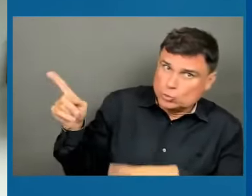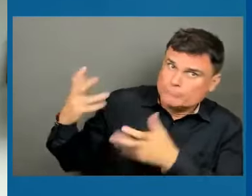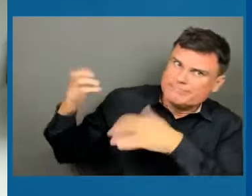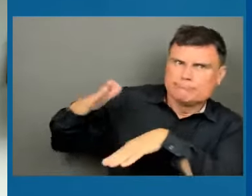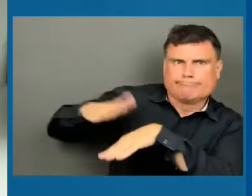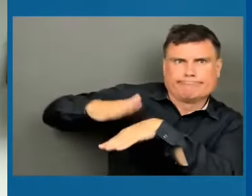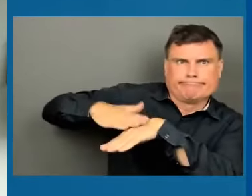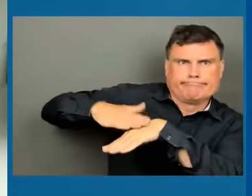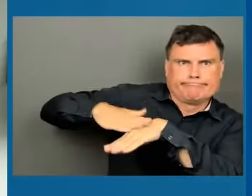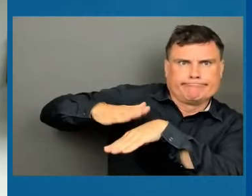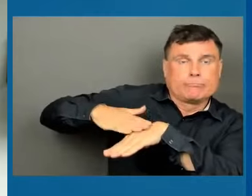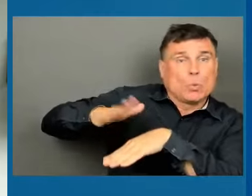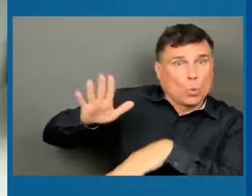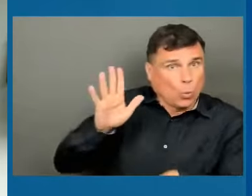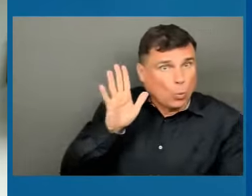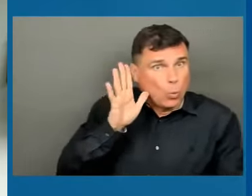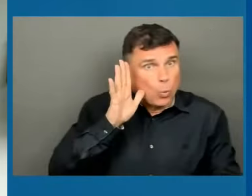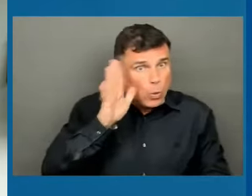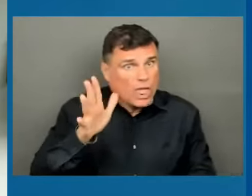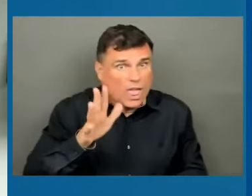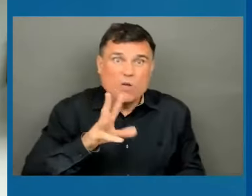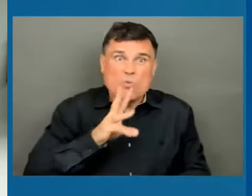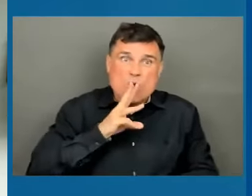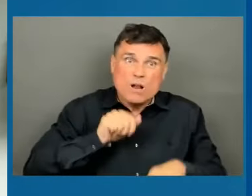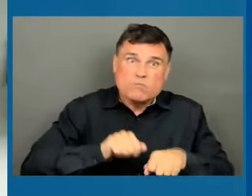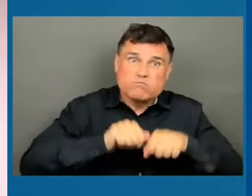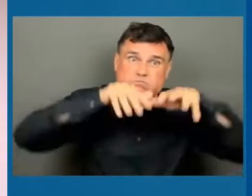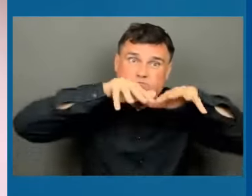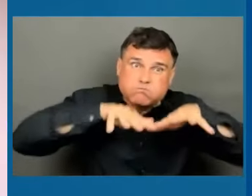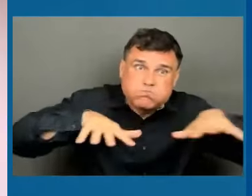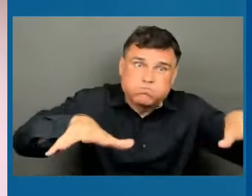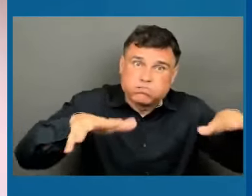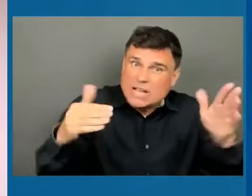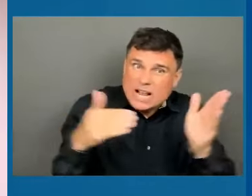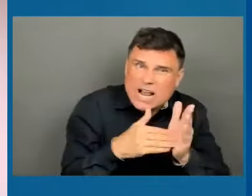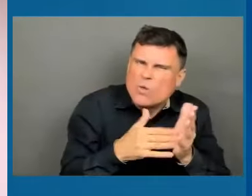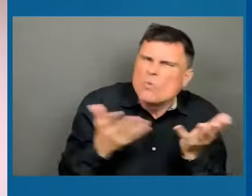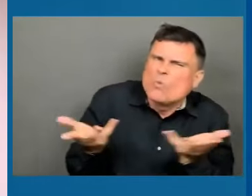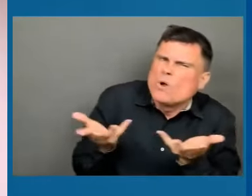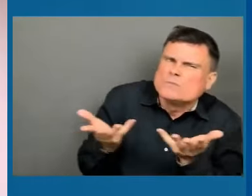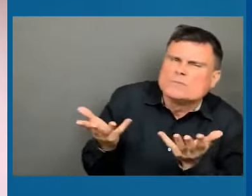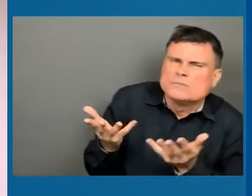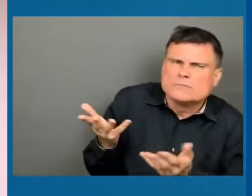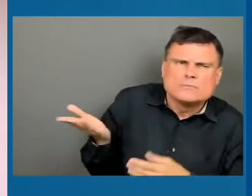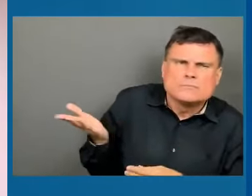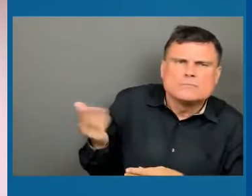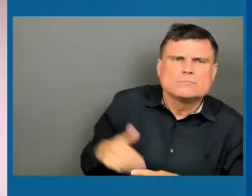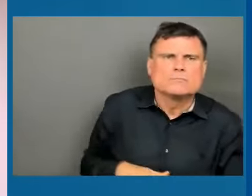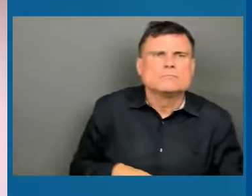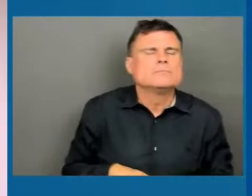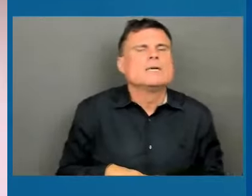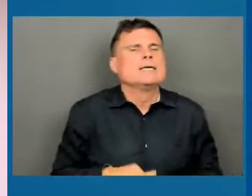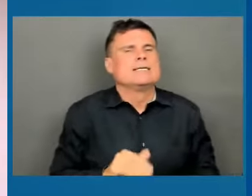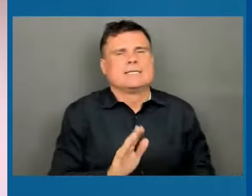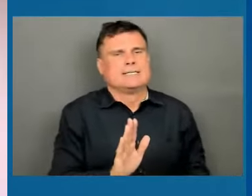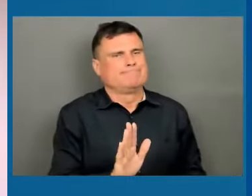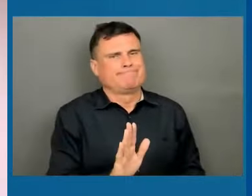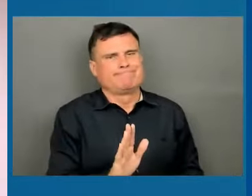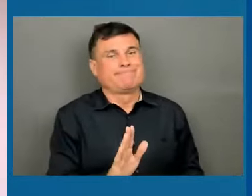populated regions along the Fraser river? At this time of year, it very